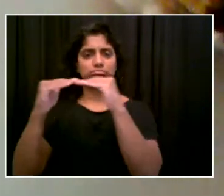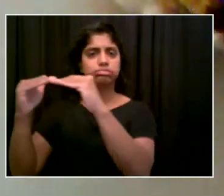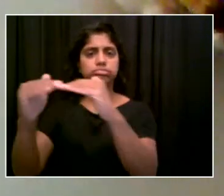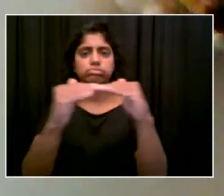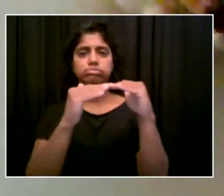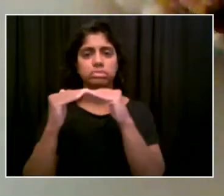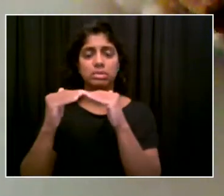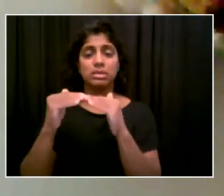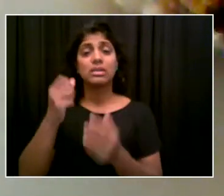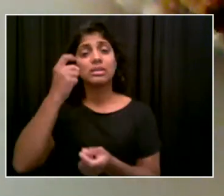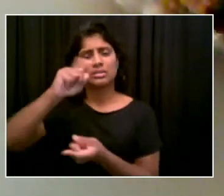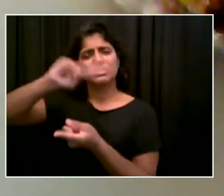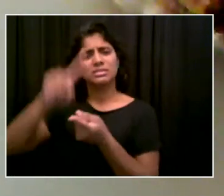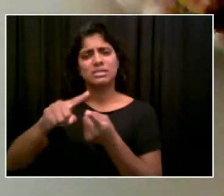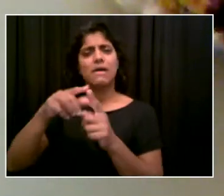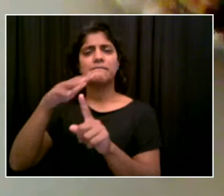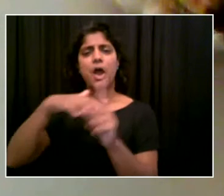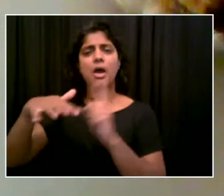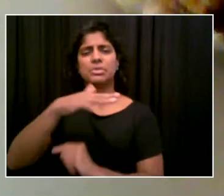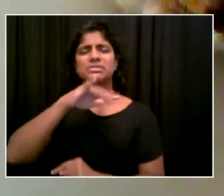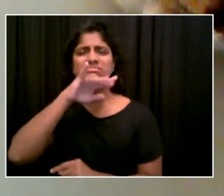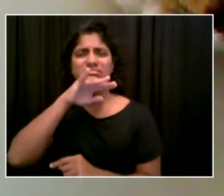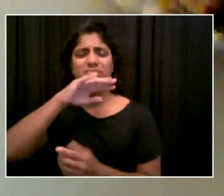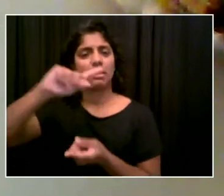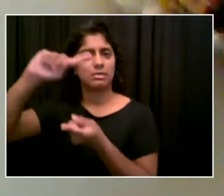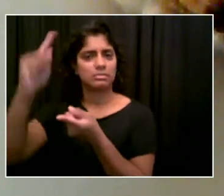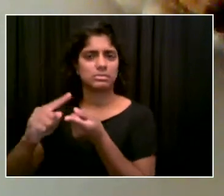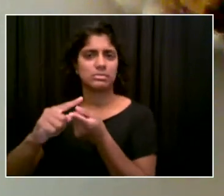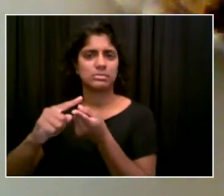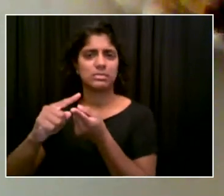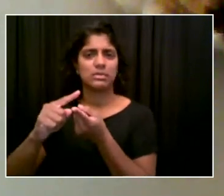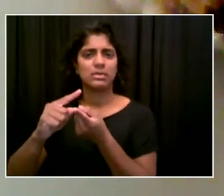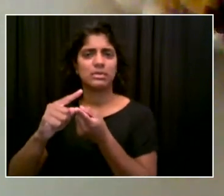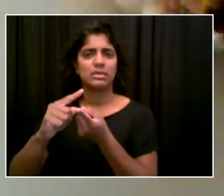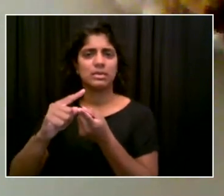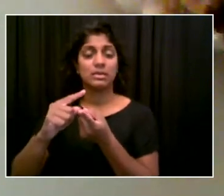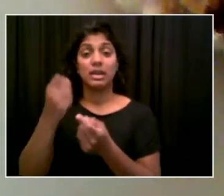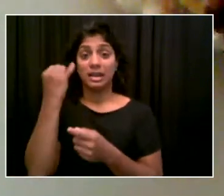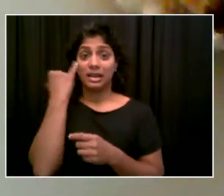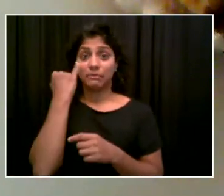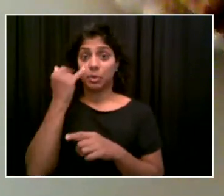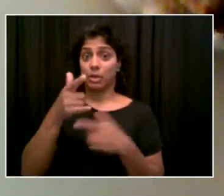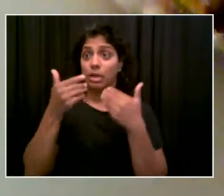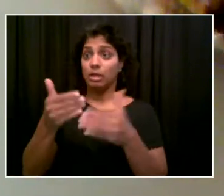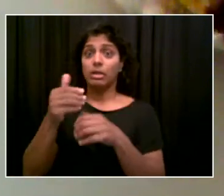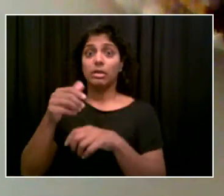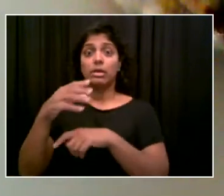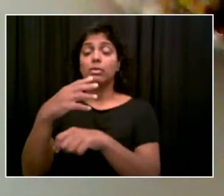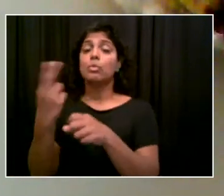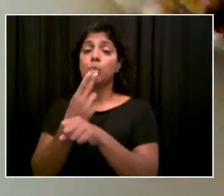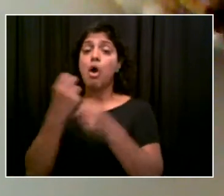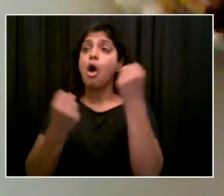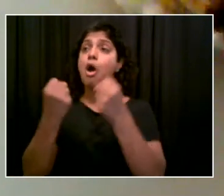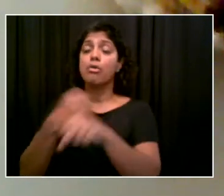THAT HAPPENS WITCOH NGESTION PRICING. WE WANT O TMOVE PEOPLE AWAY FROM VEHICLES THAT ARE GAS GUZZLING AND EXPAND OUR CARBON FOOTPRINT.